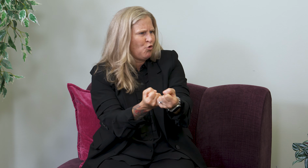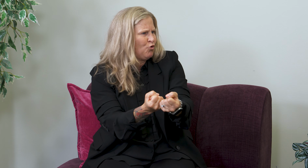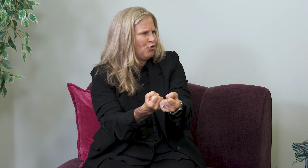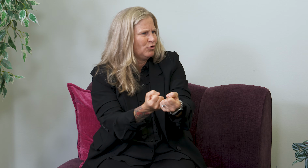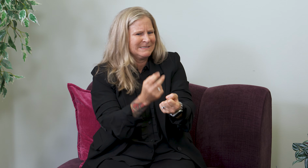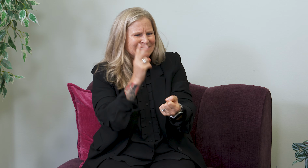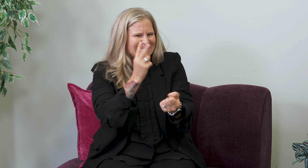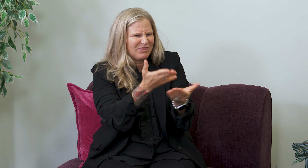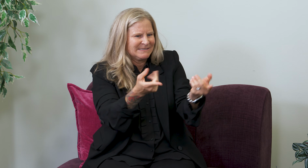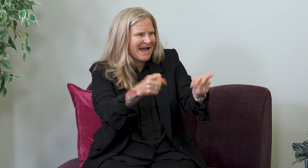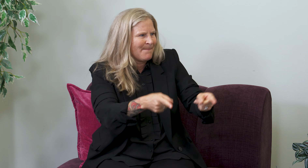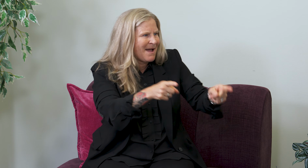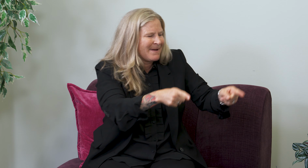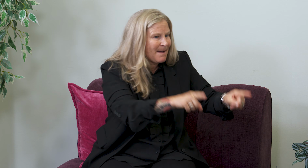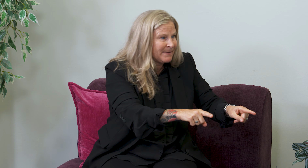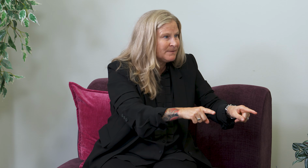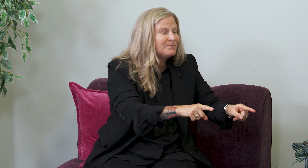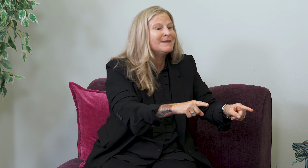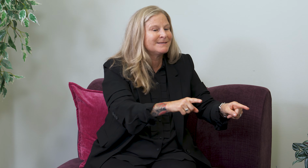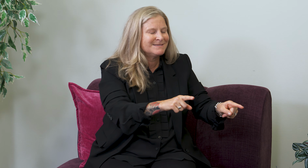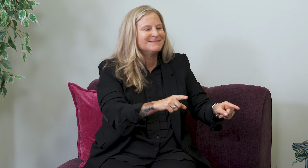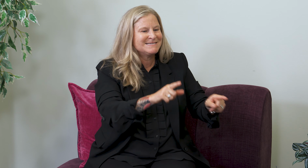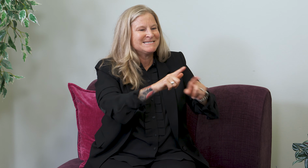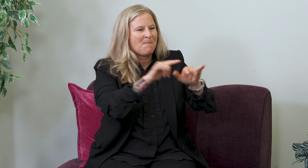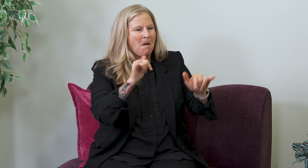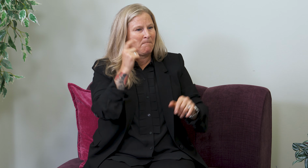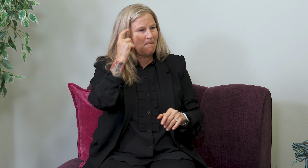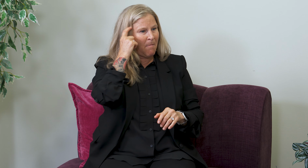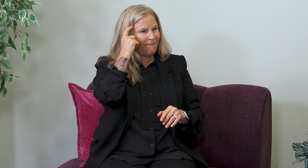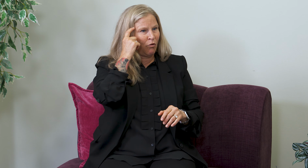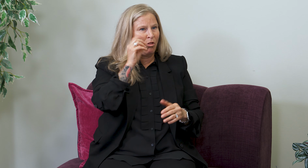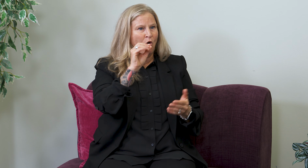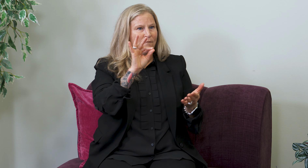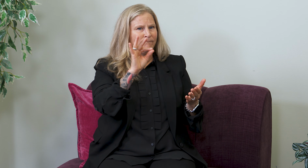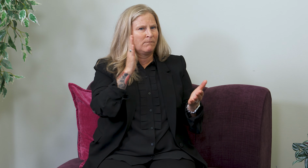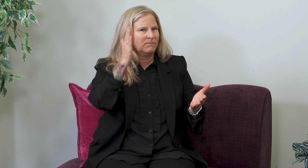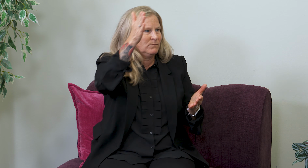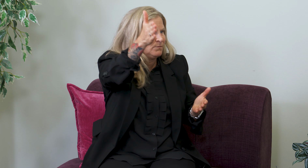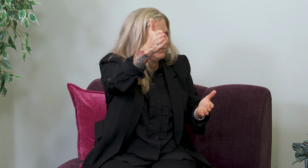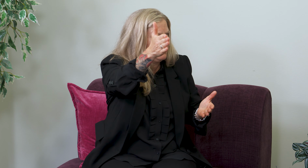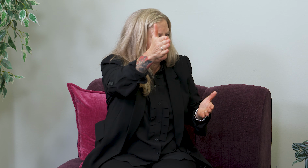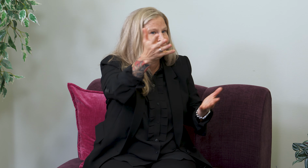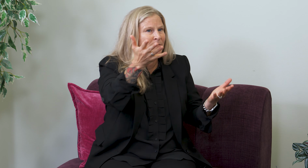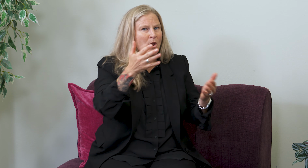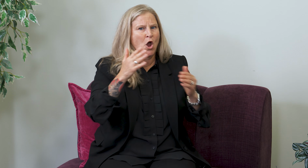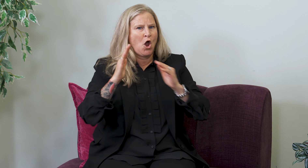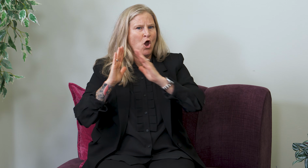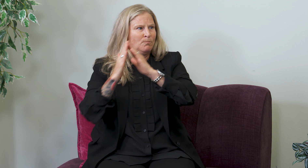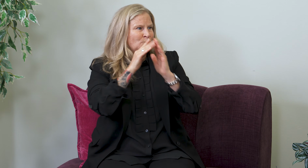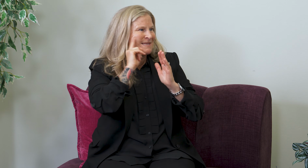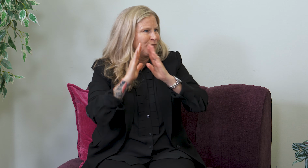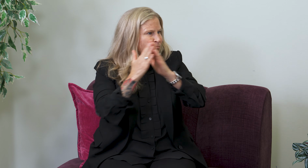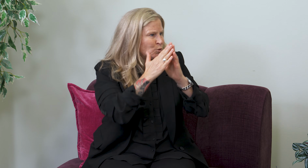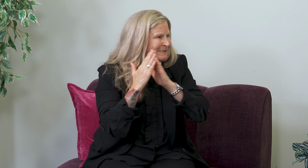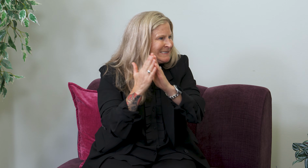What do folks want and how can I support them in making those dreams happen, while also being mindful of where the future is going,